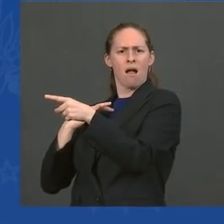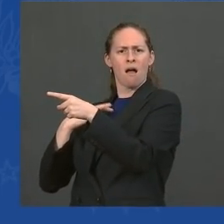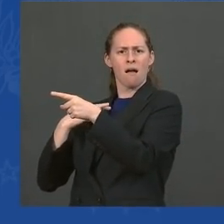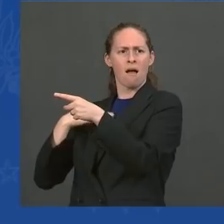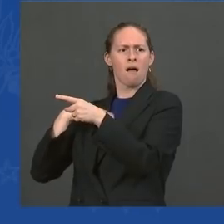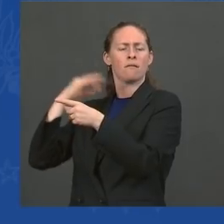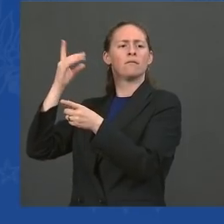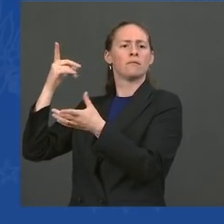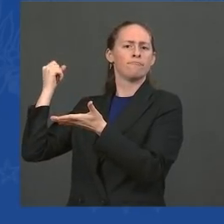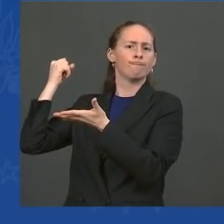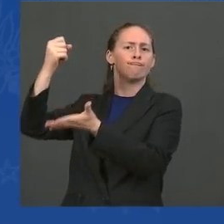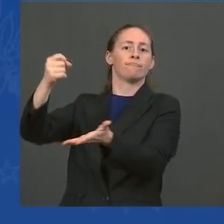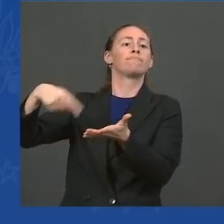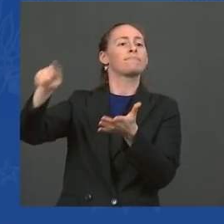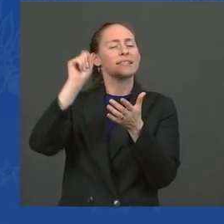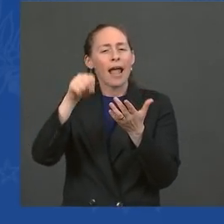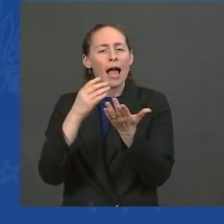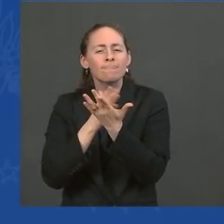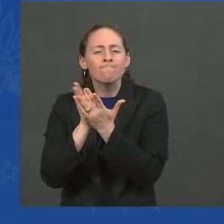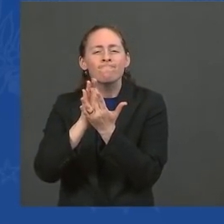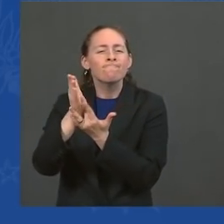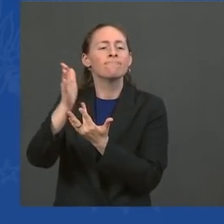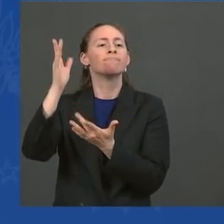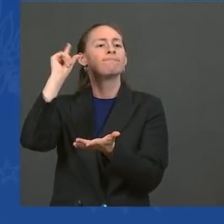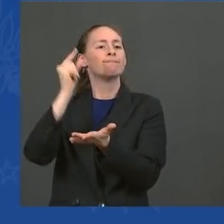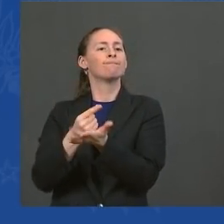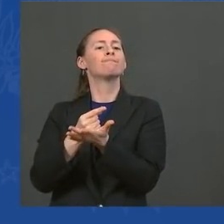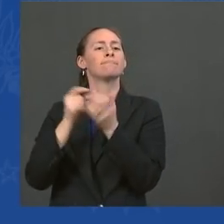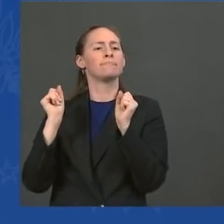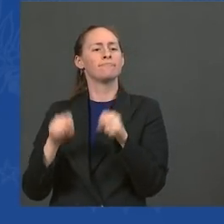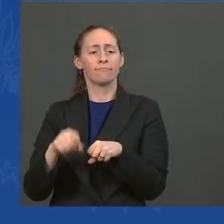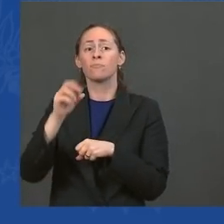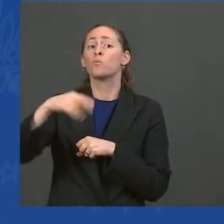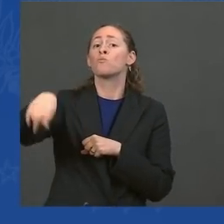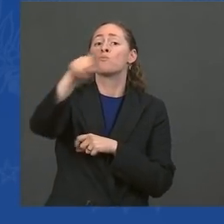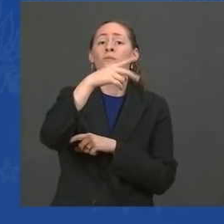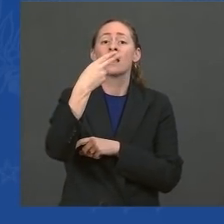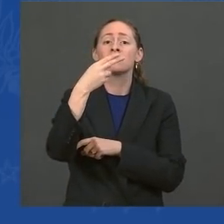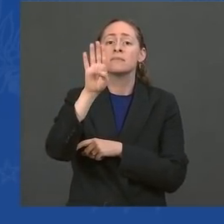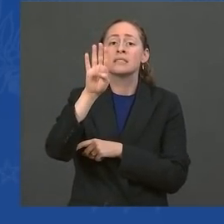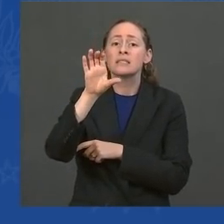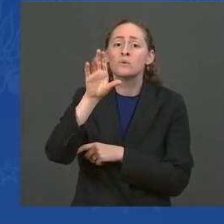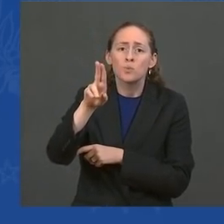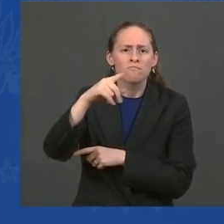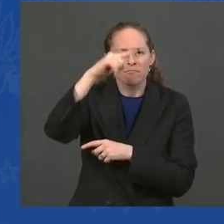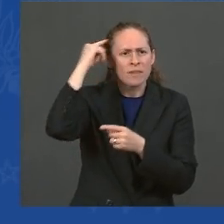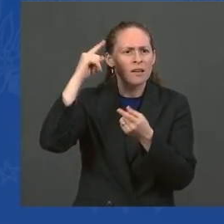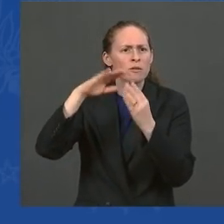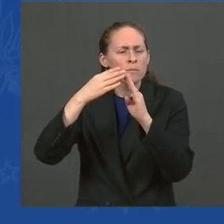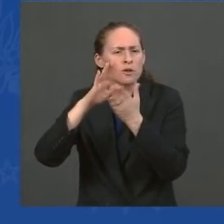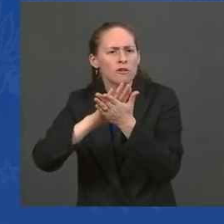or a historically Black colleges in order to be able to get a shot so they can live;